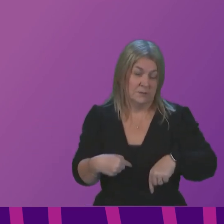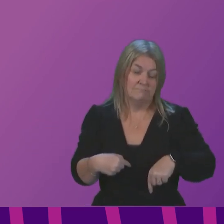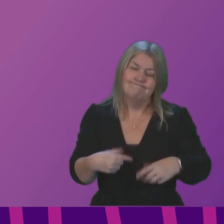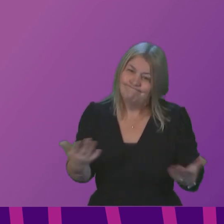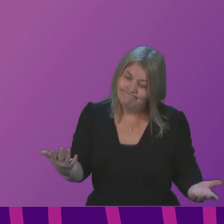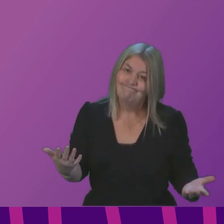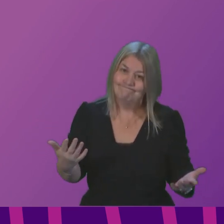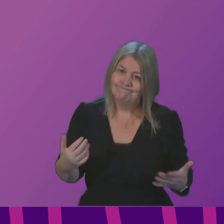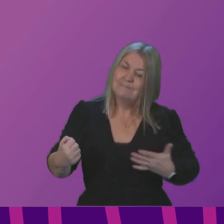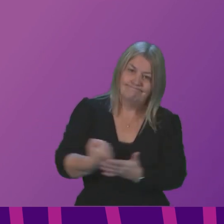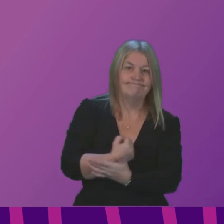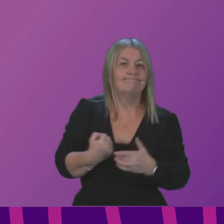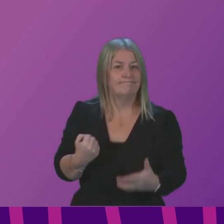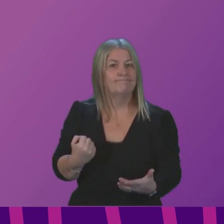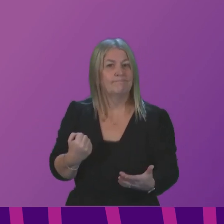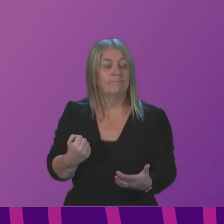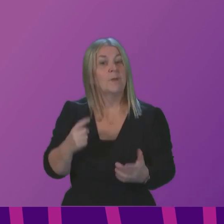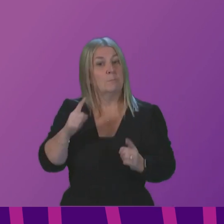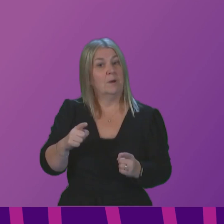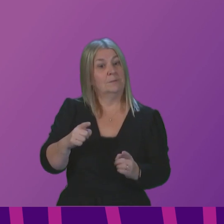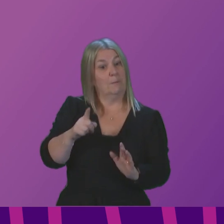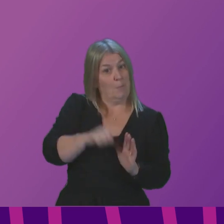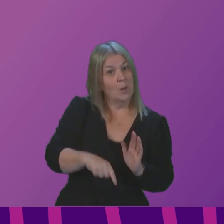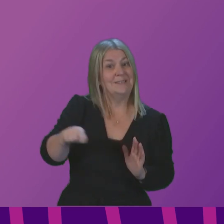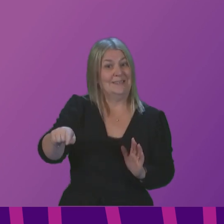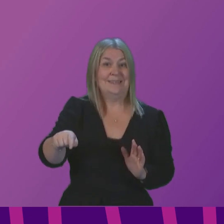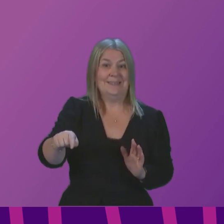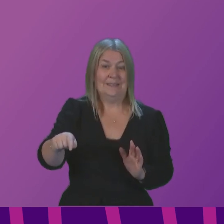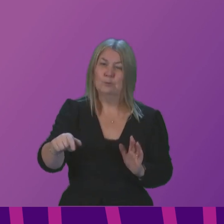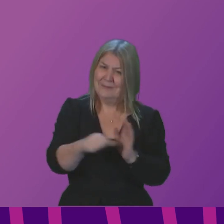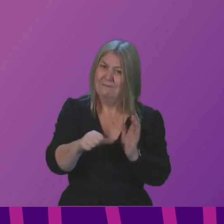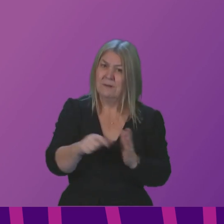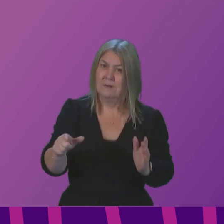history and how difficult it was to get it into operation.